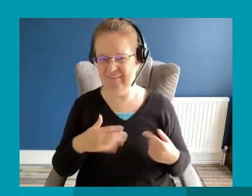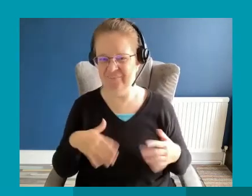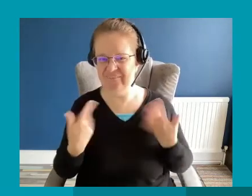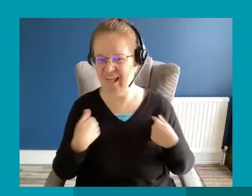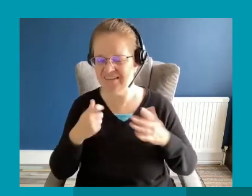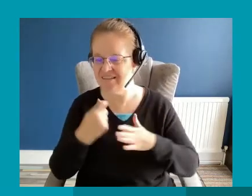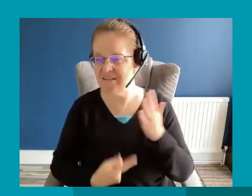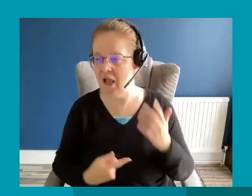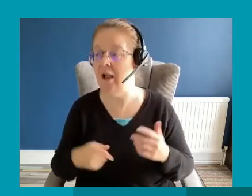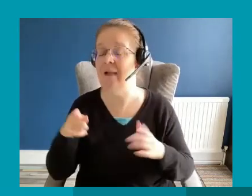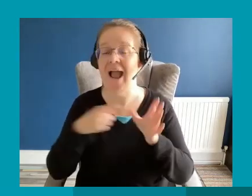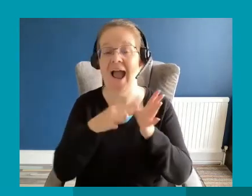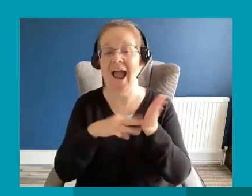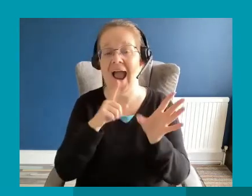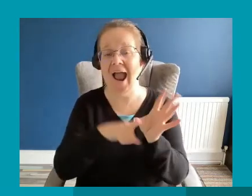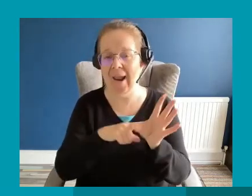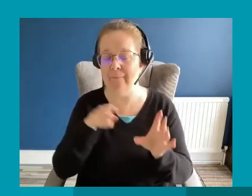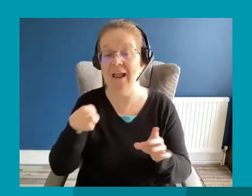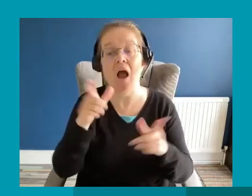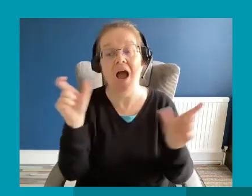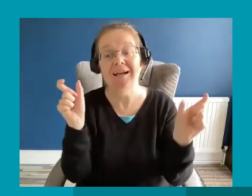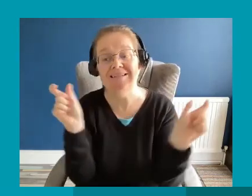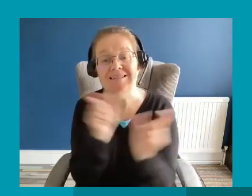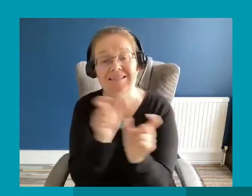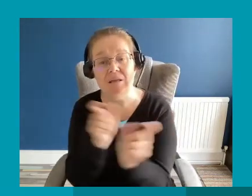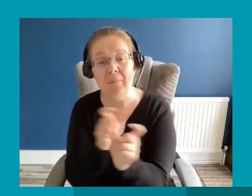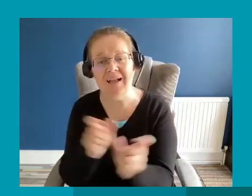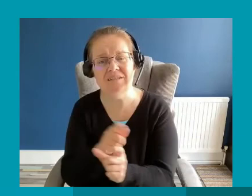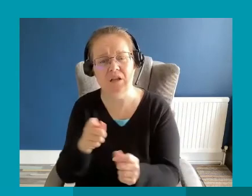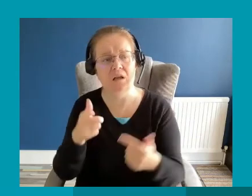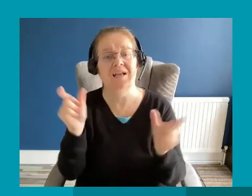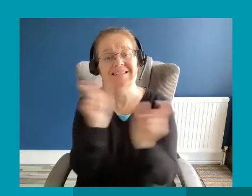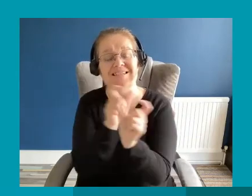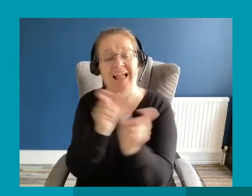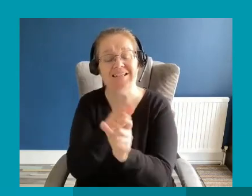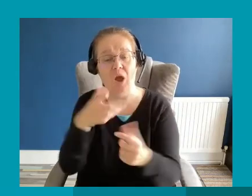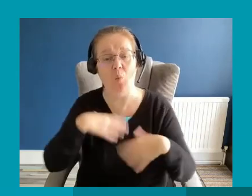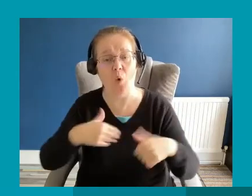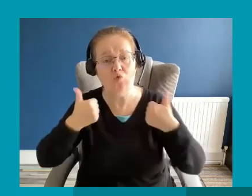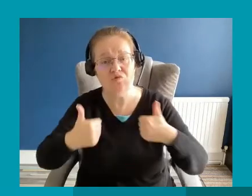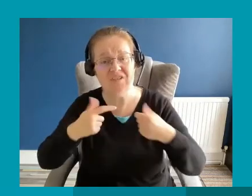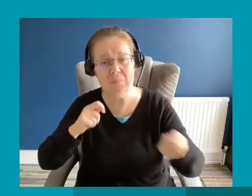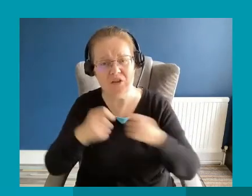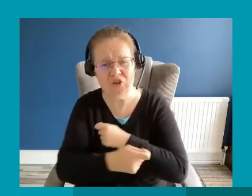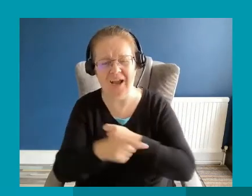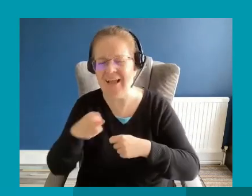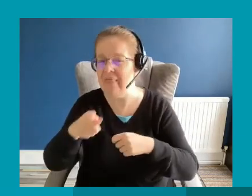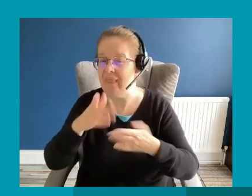For anyone who's got dyslexia and you understand about reasonable adjustments, 'cause it is kind of a hidden disability.